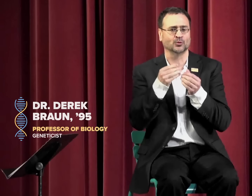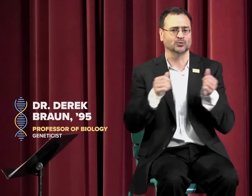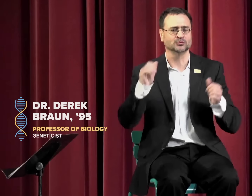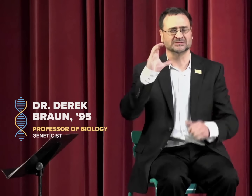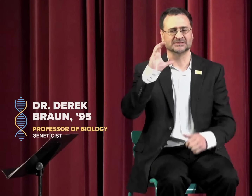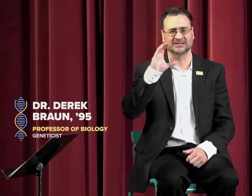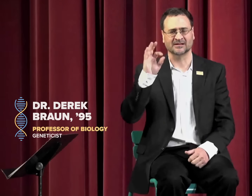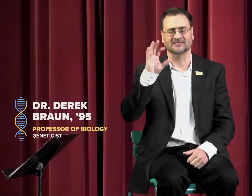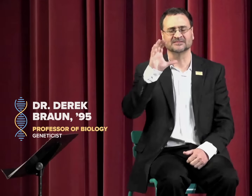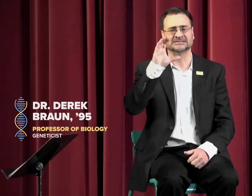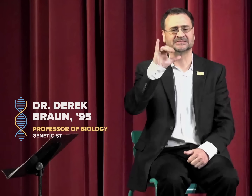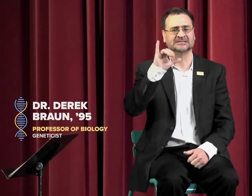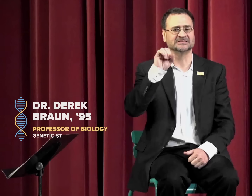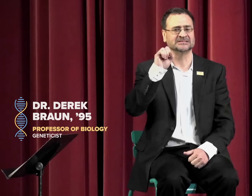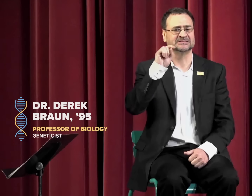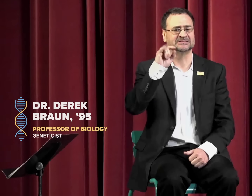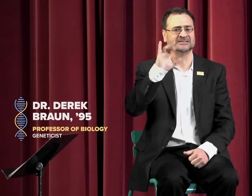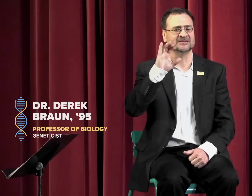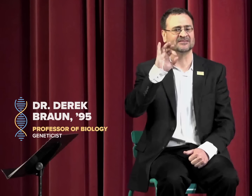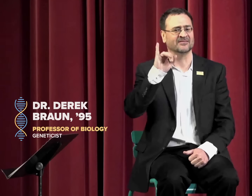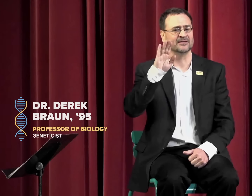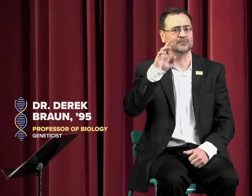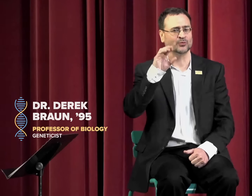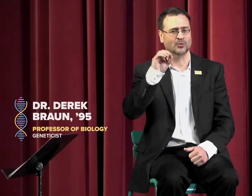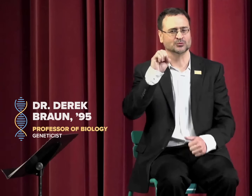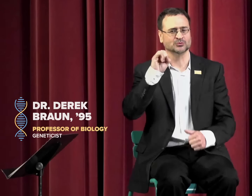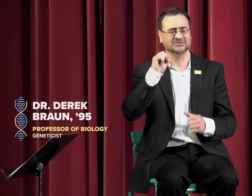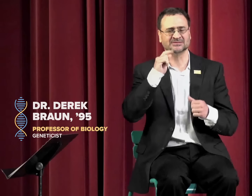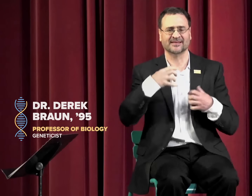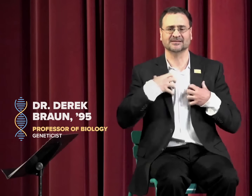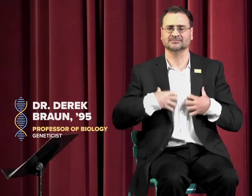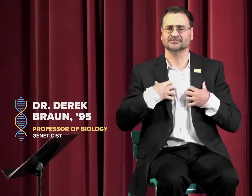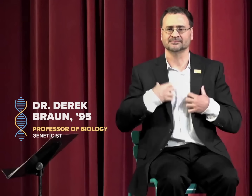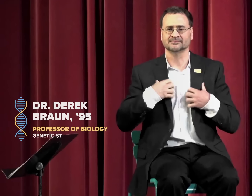where were trying to cure things like cystic fibrosis, which is disease of